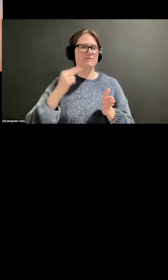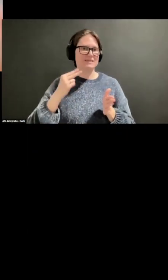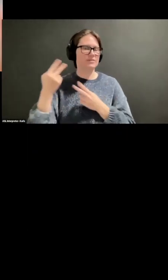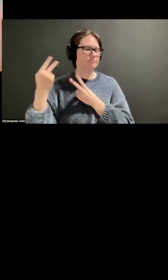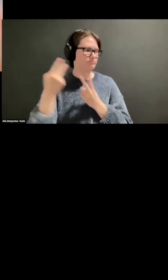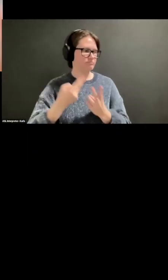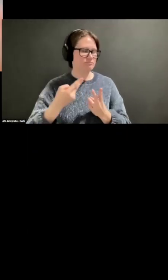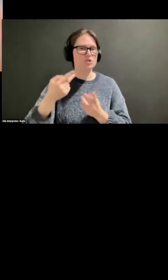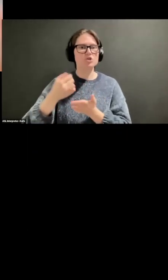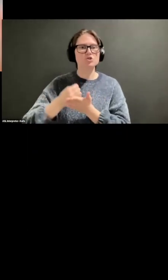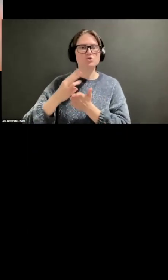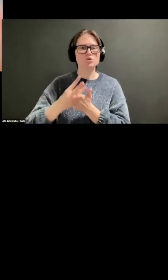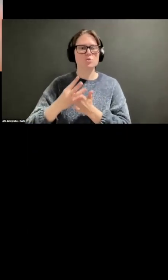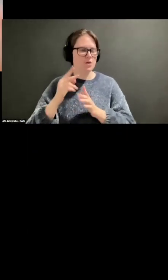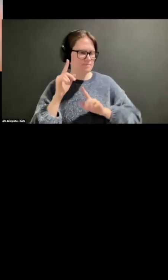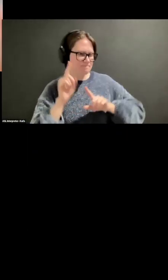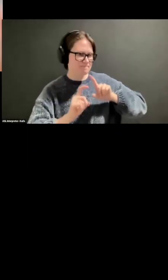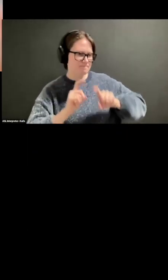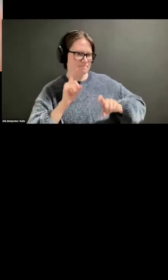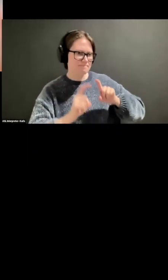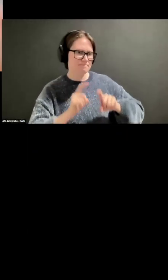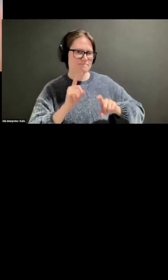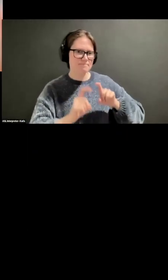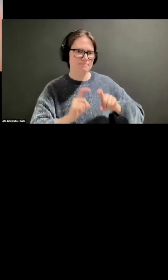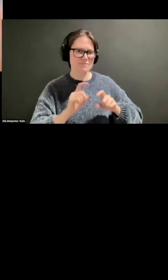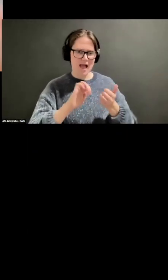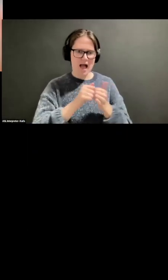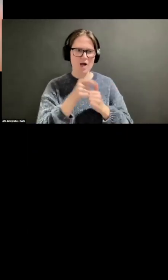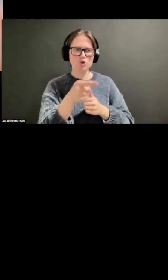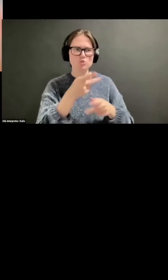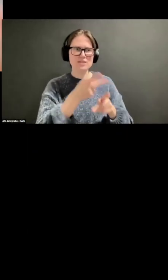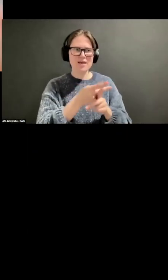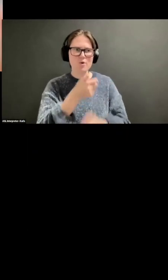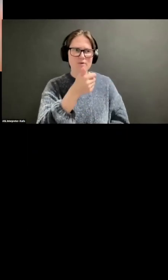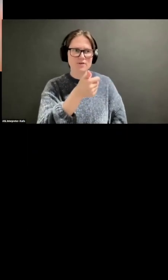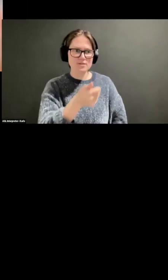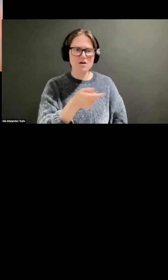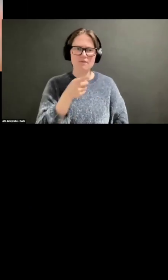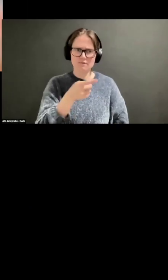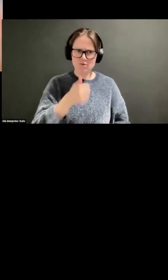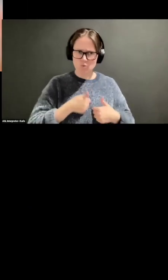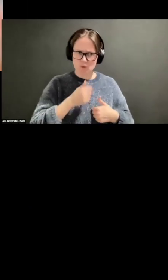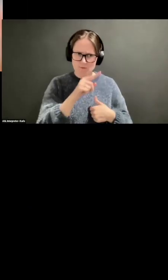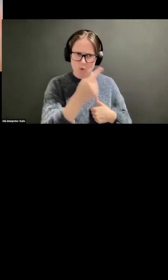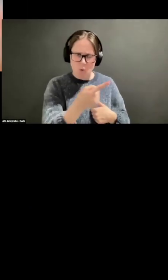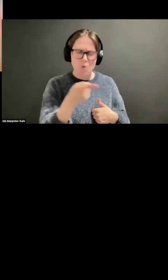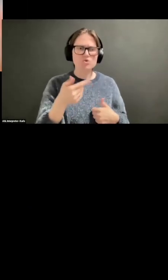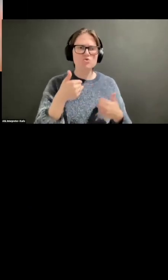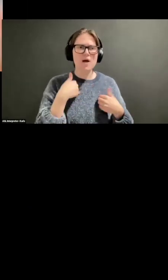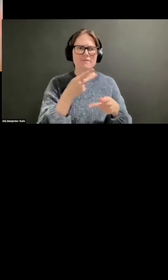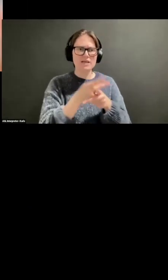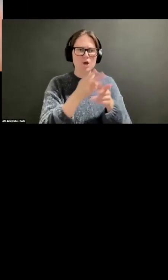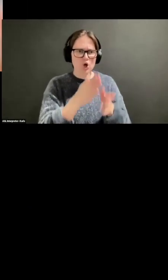how I take care of myself, do I live alone, do I have a caregiver, do I cook for myself, can I feed myself,